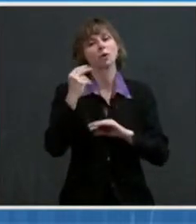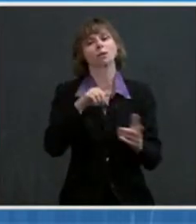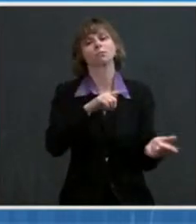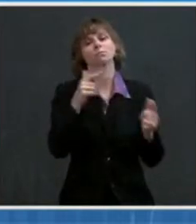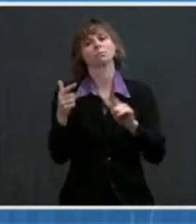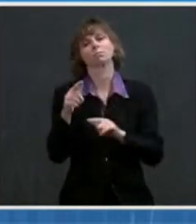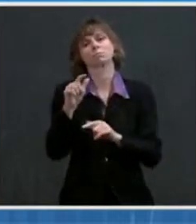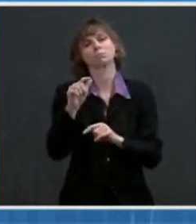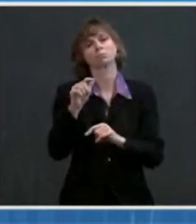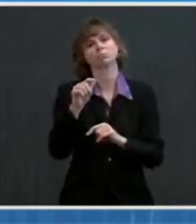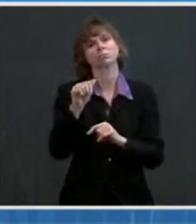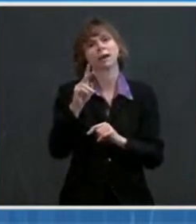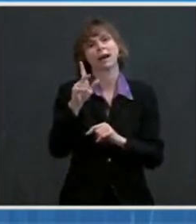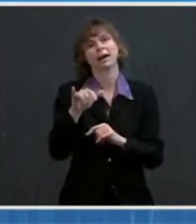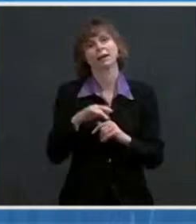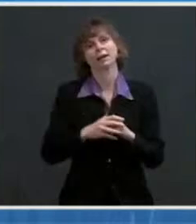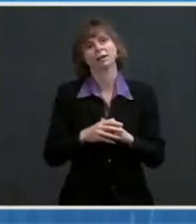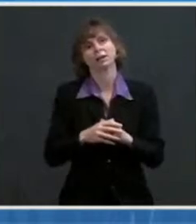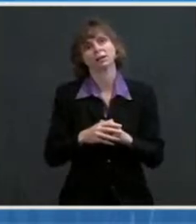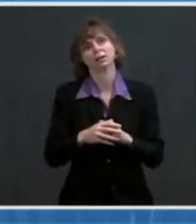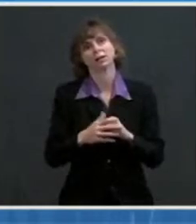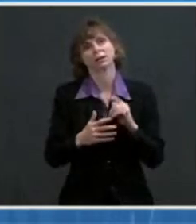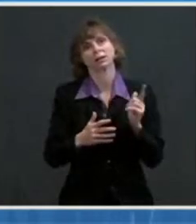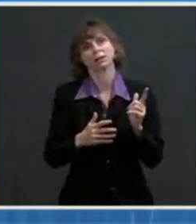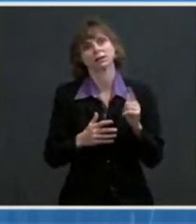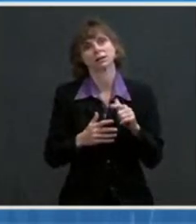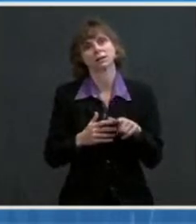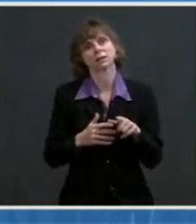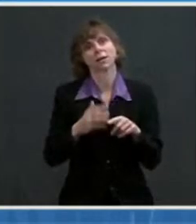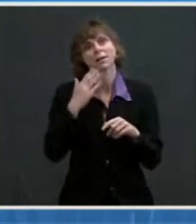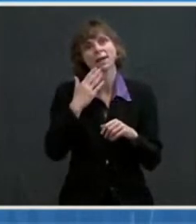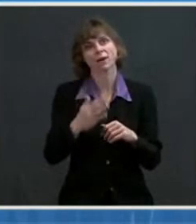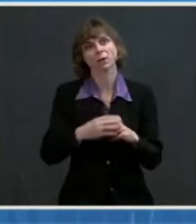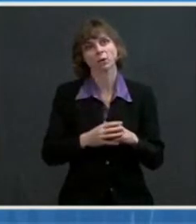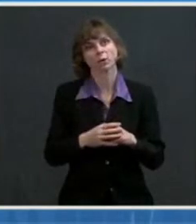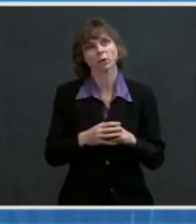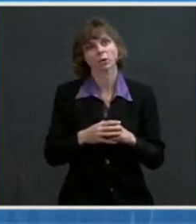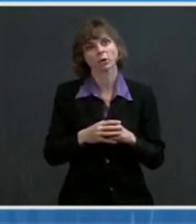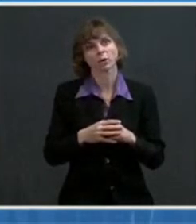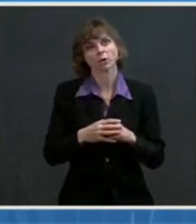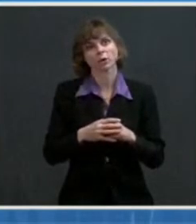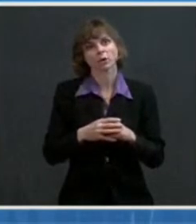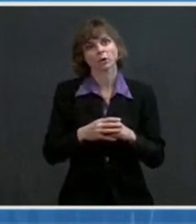SO I THANK YOU FOR YOUR TIME AND WITH THAT, TURNING IT BACK OVER